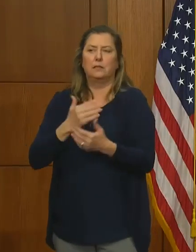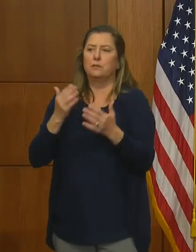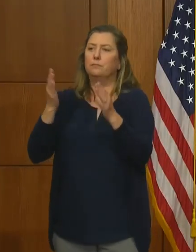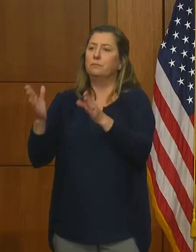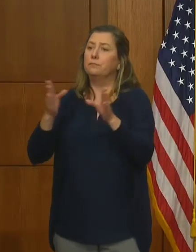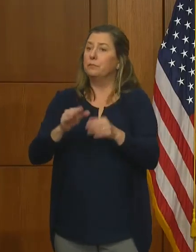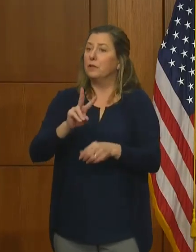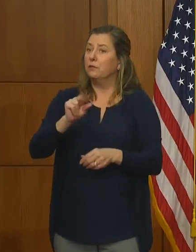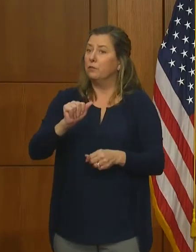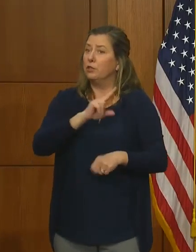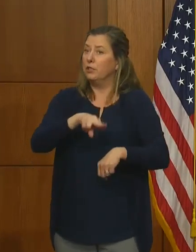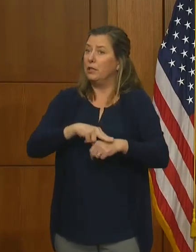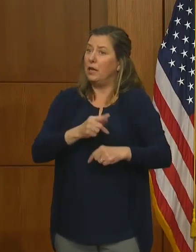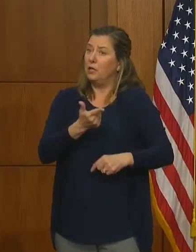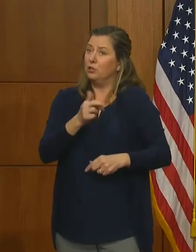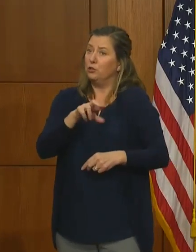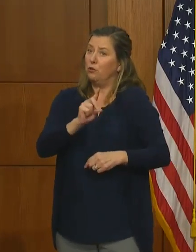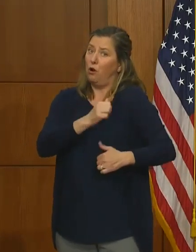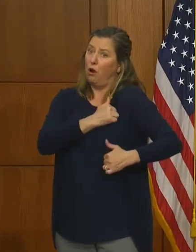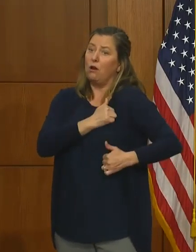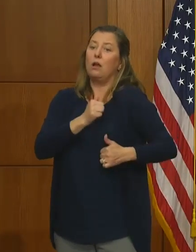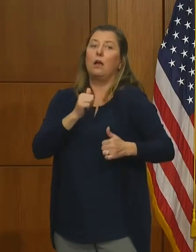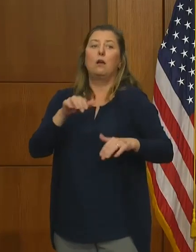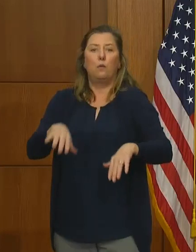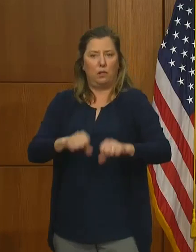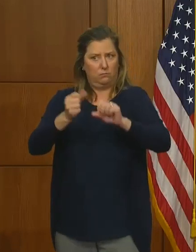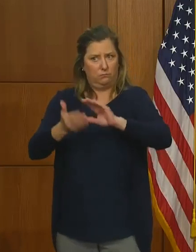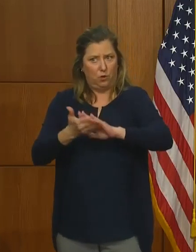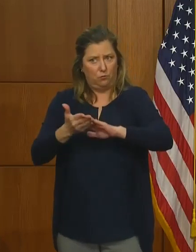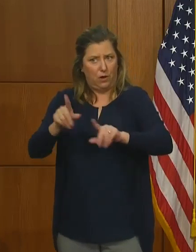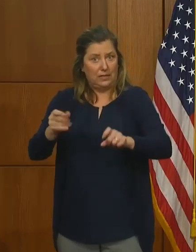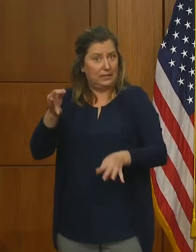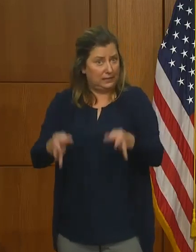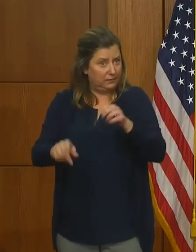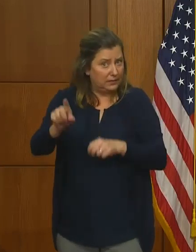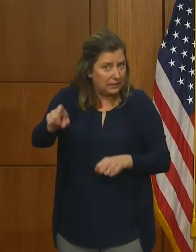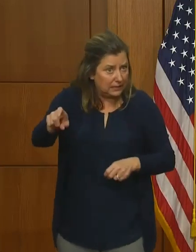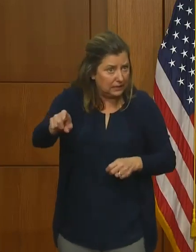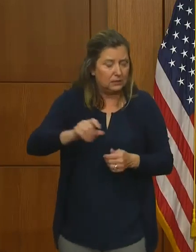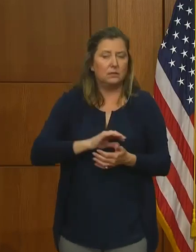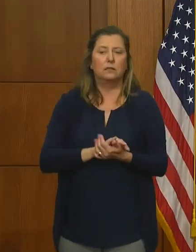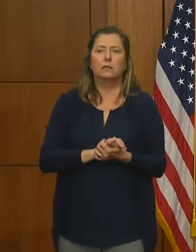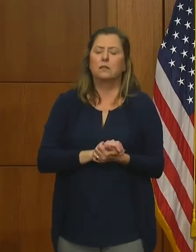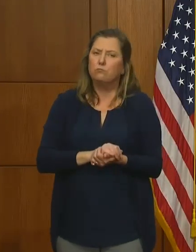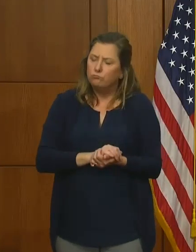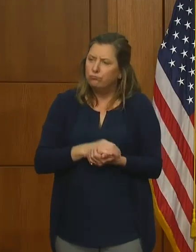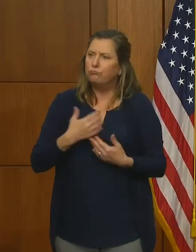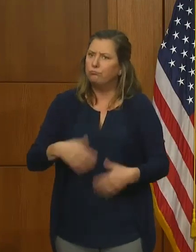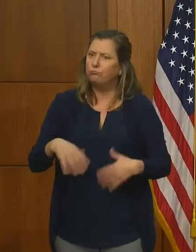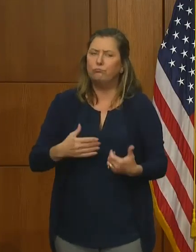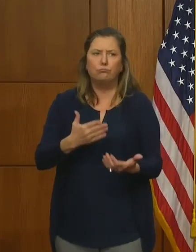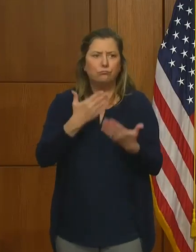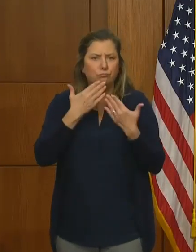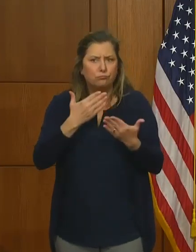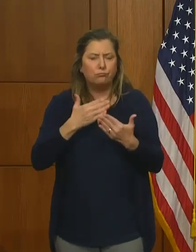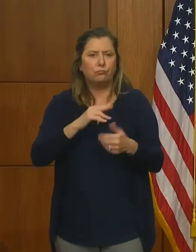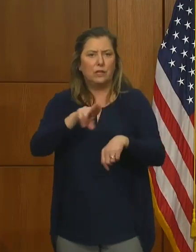THEY HAVE AN OUTBREAK. THE VIRGINIA NATIONAL GUARD IS AVAILABLE TO HELP RUN THESE